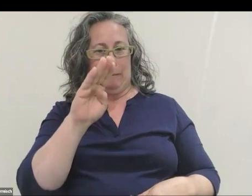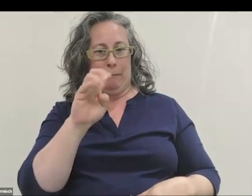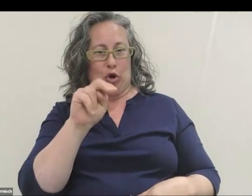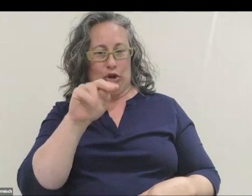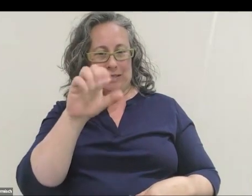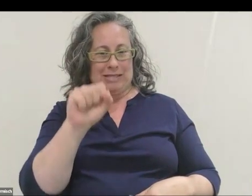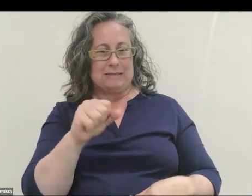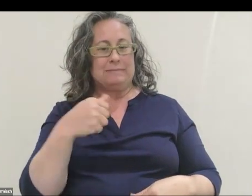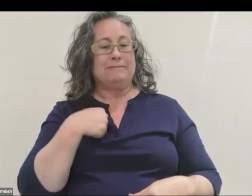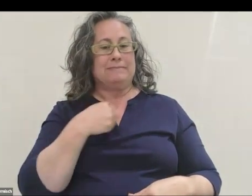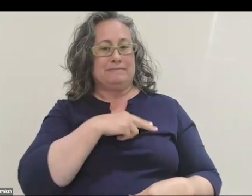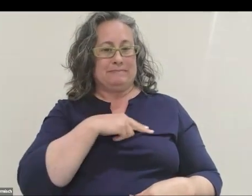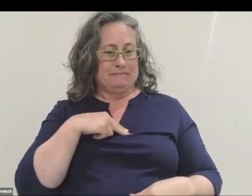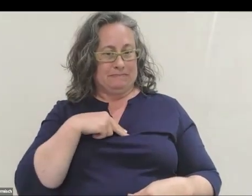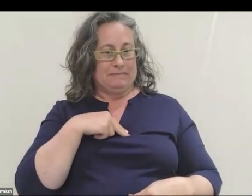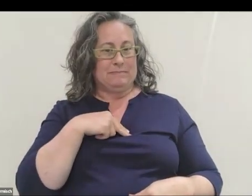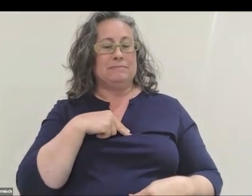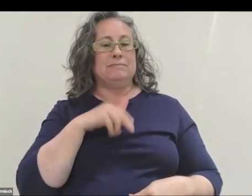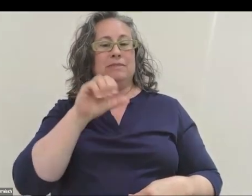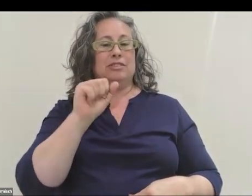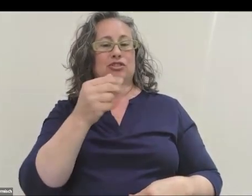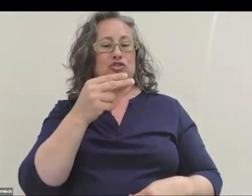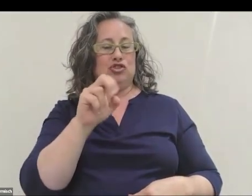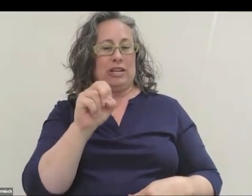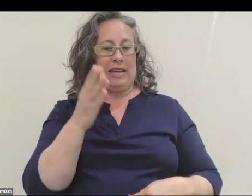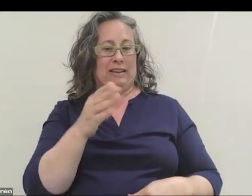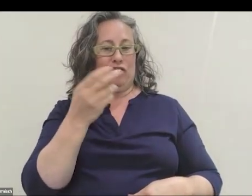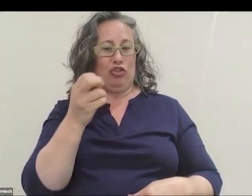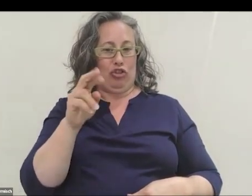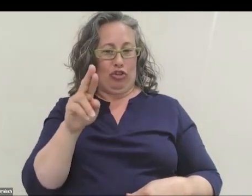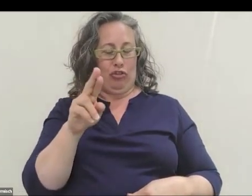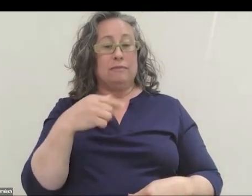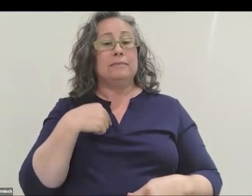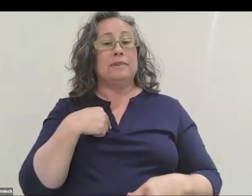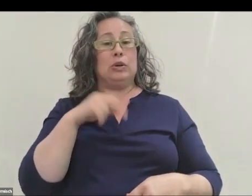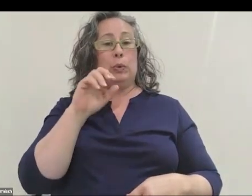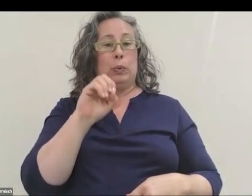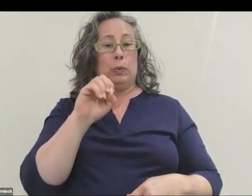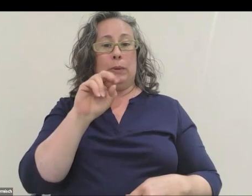My name is Jackie Burns, and my pronouns are she/her.